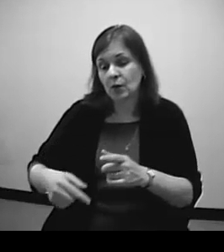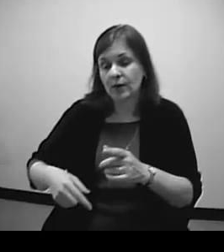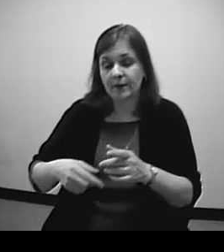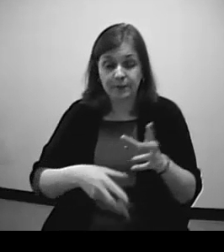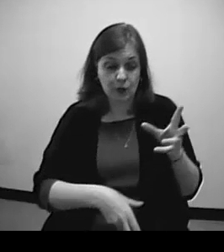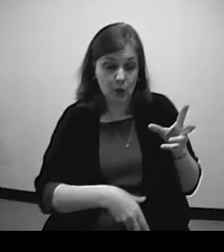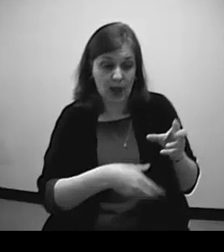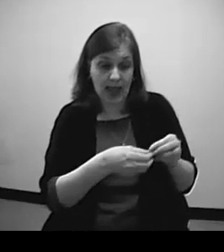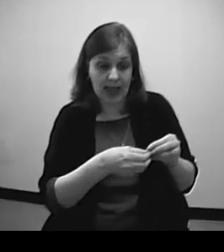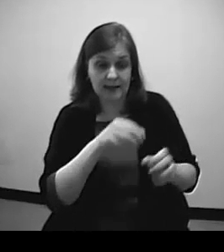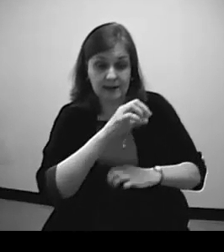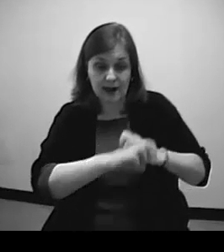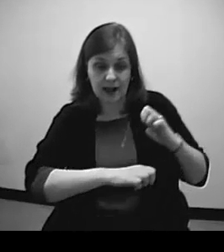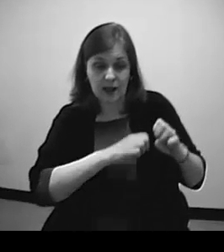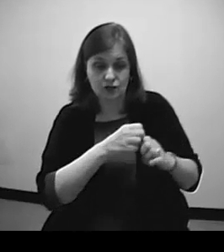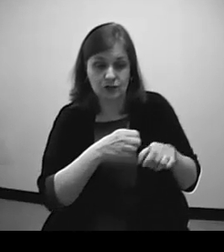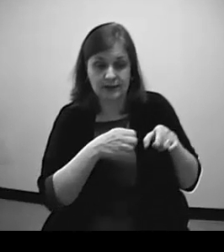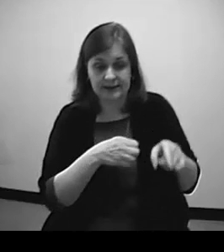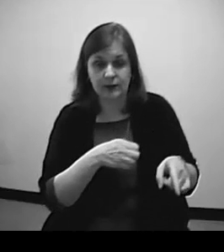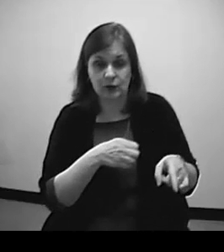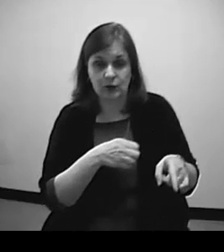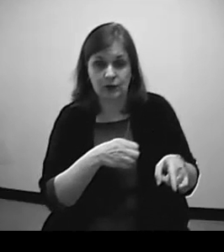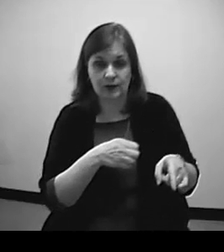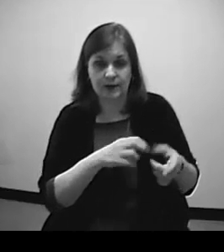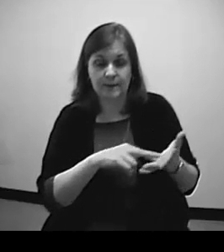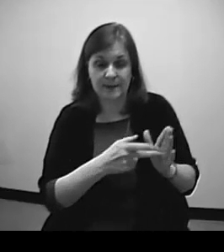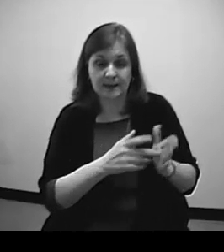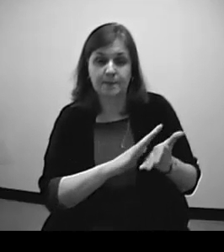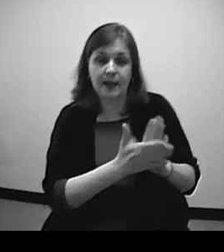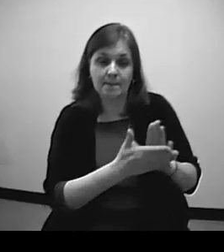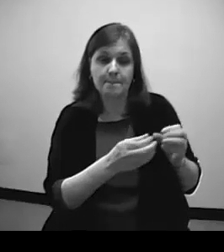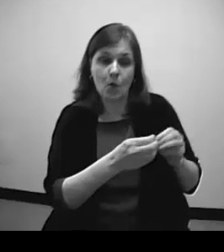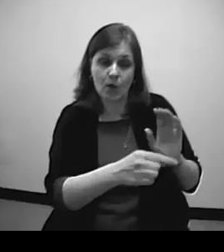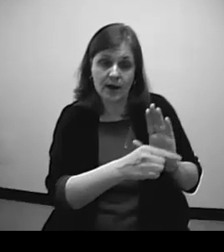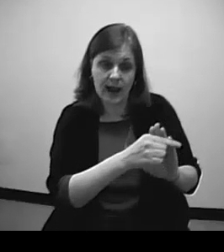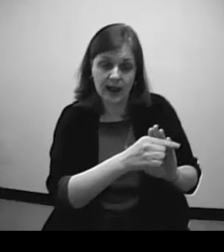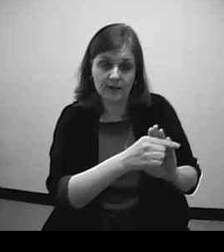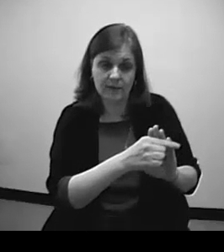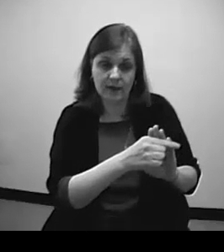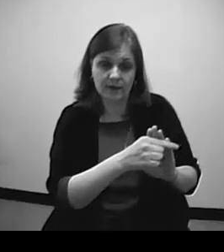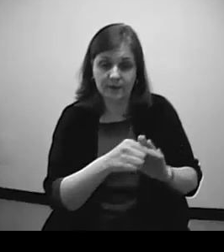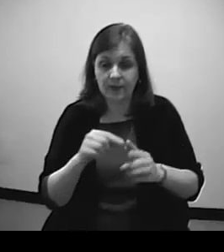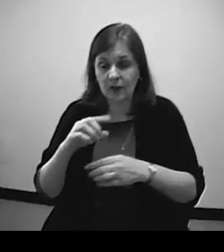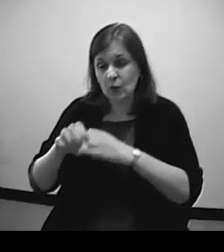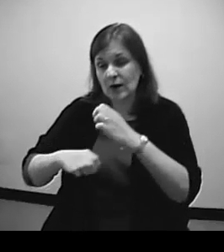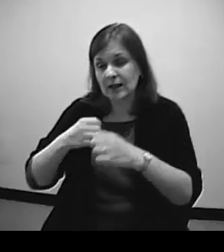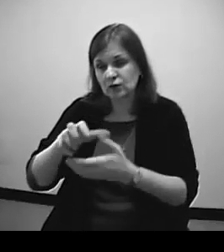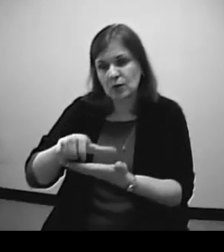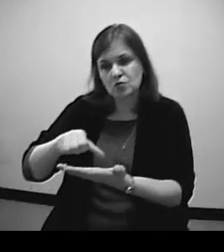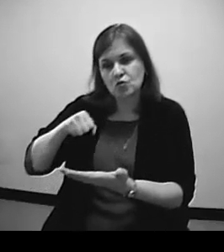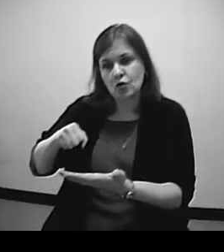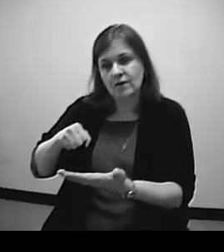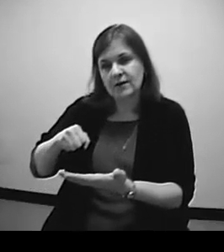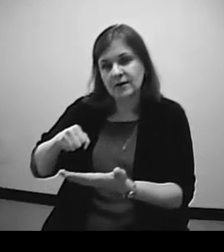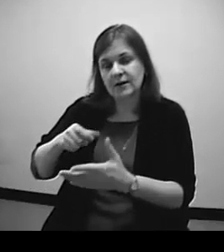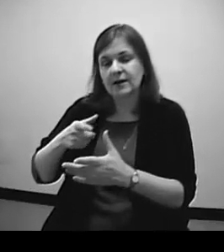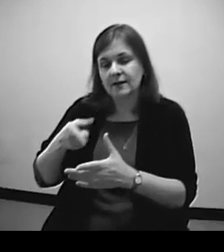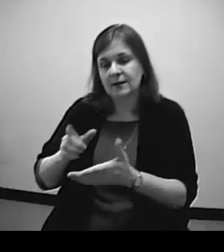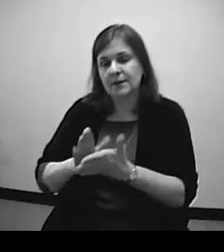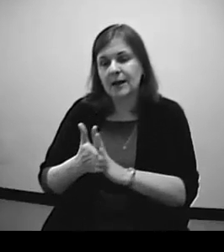if you add an electron here it became more negative if you subtract an electron